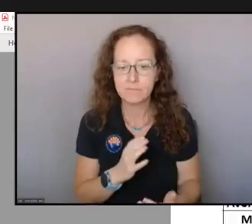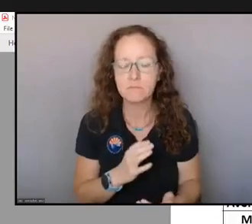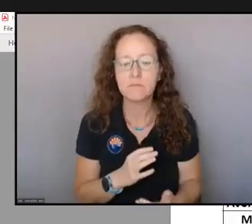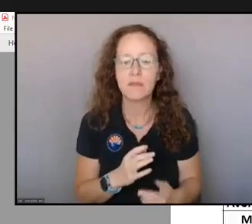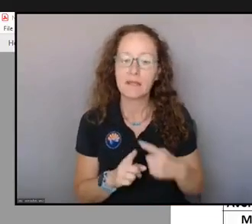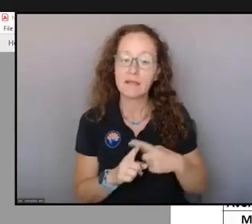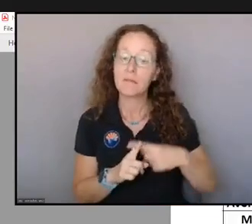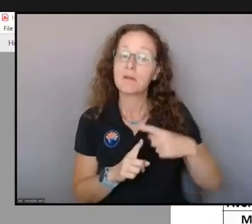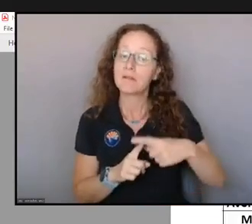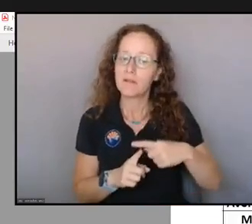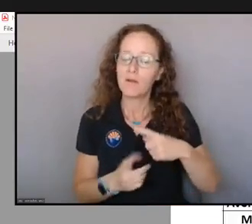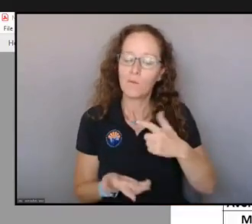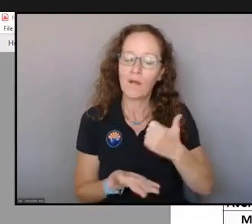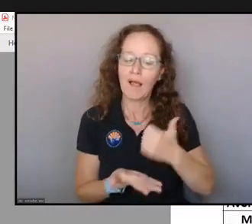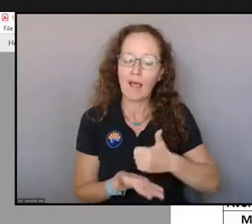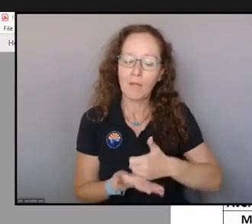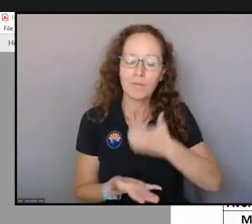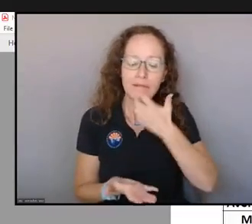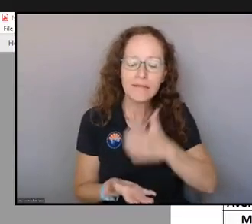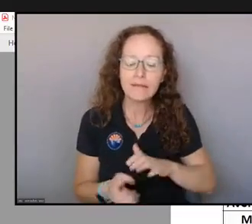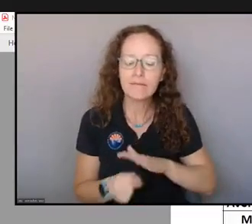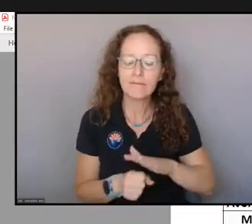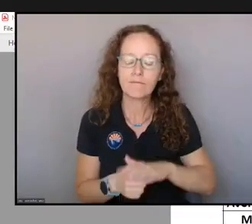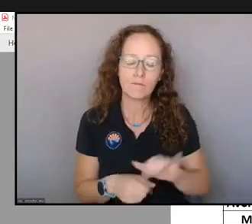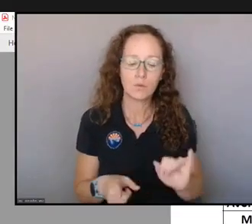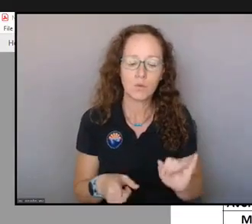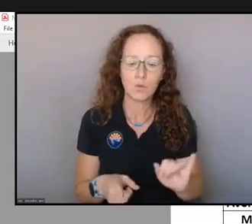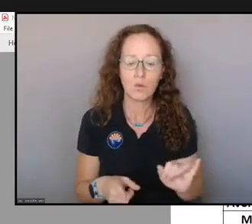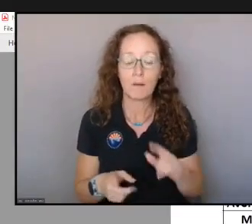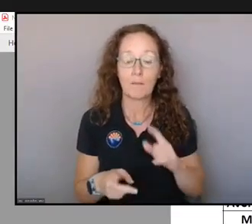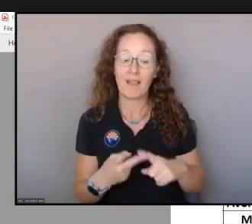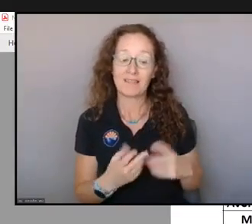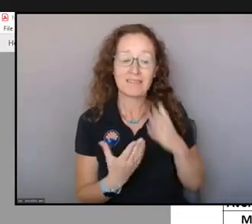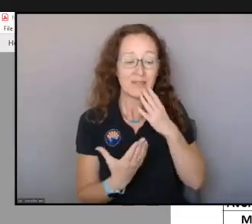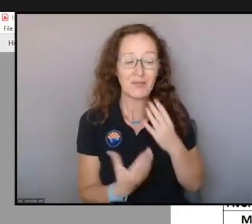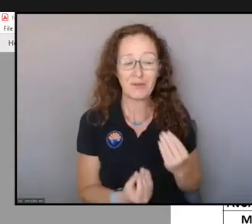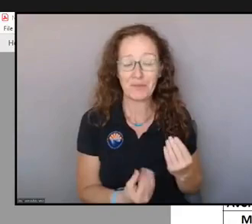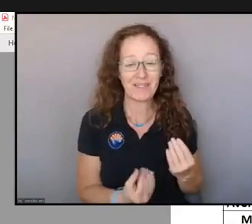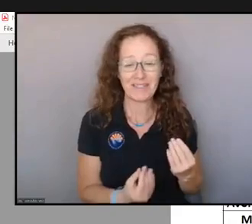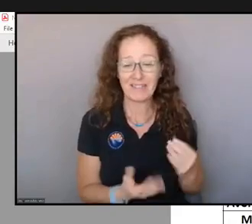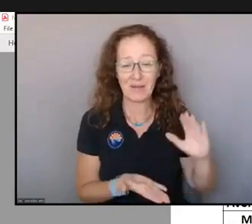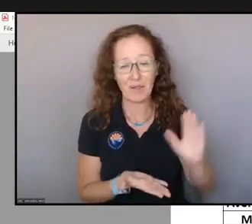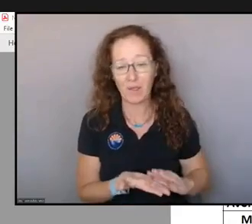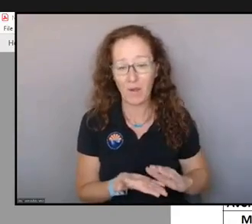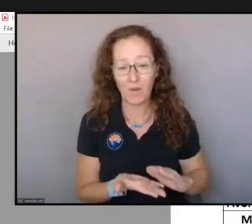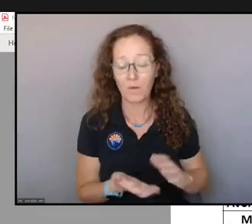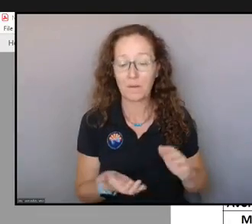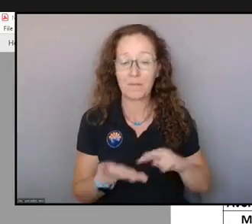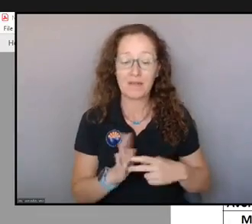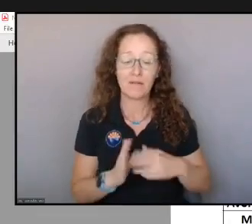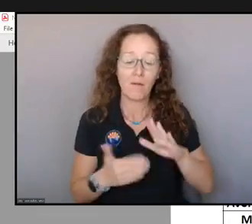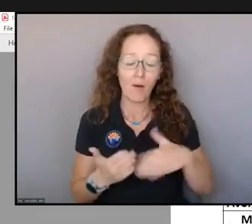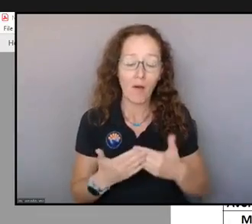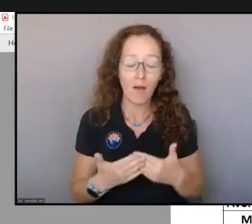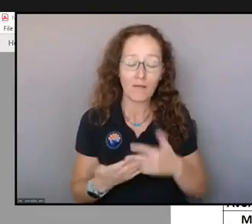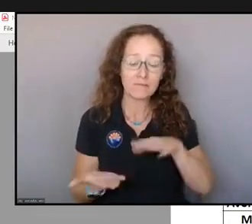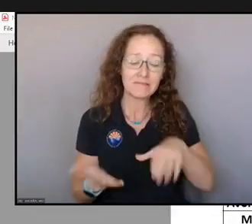WITH THE PRE-HEATING AND HUMIDITIES WILL BE LOW ENOUGH TO MAKE ALL THE FINE, DEAD FUELS AVAILABLE AND MANY OF